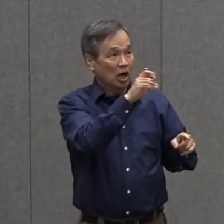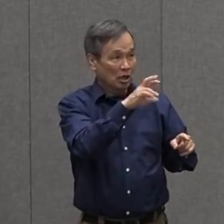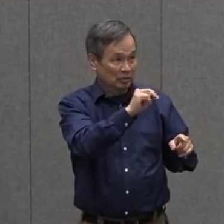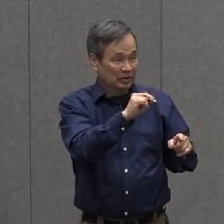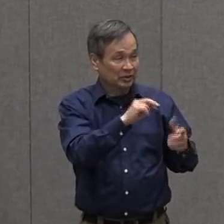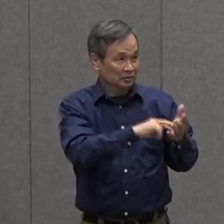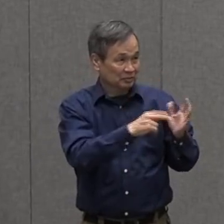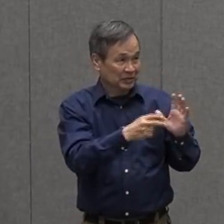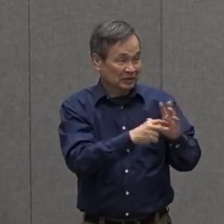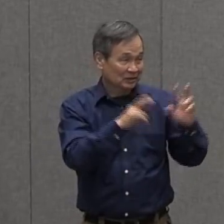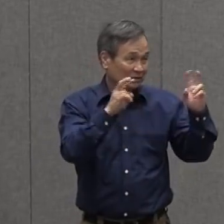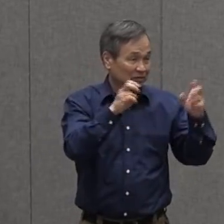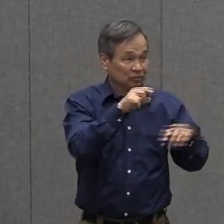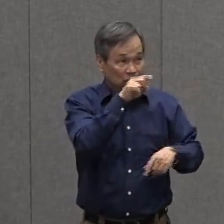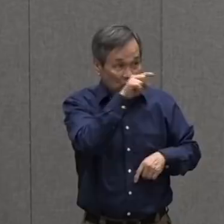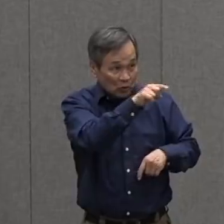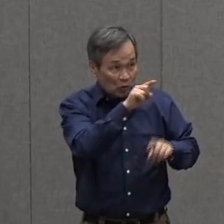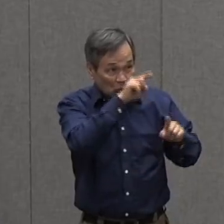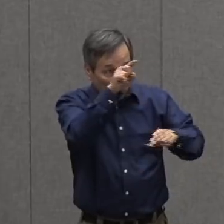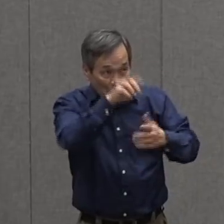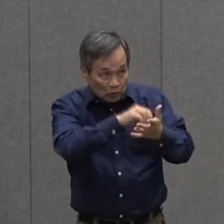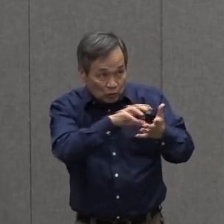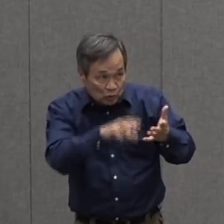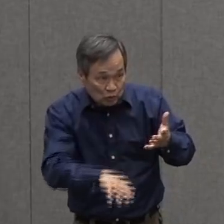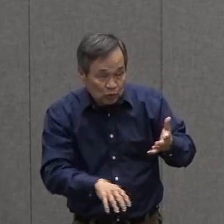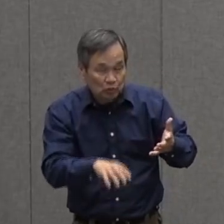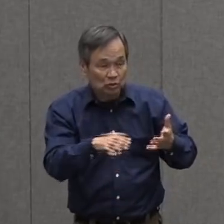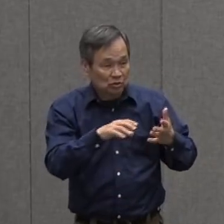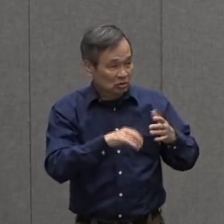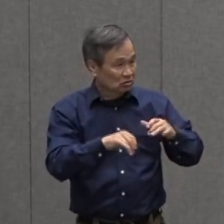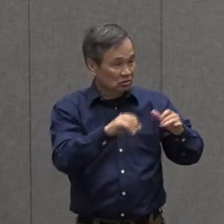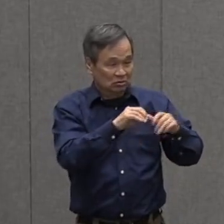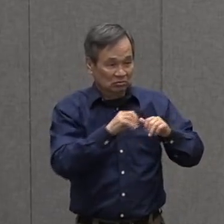And you're learning from me right now. I'm a common noun because I'm a teacher,